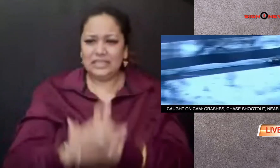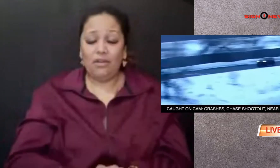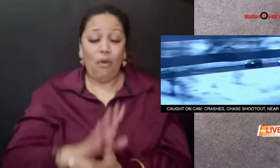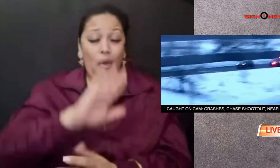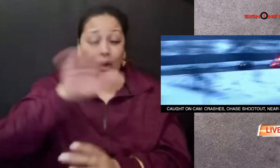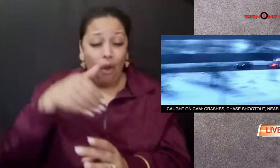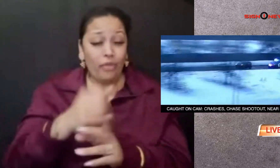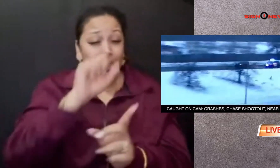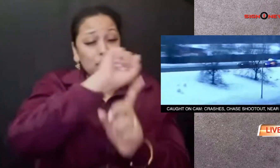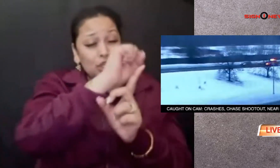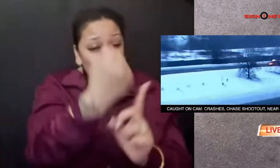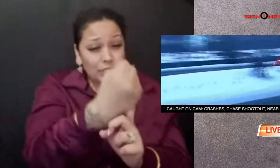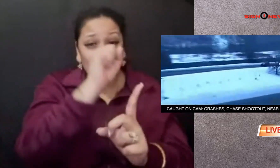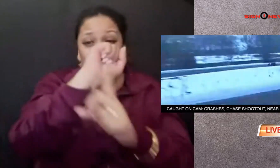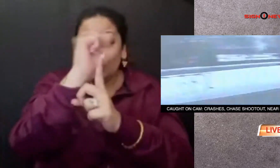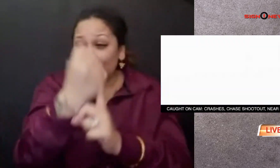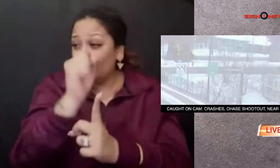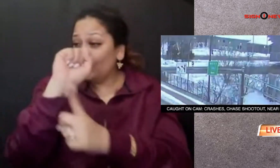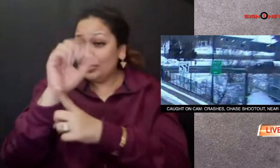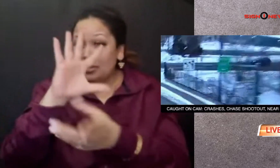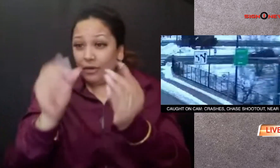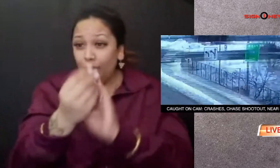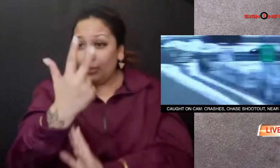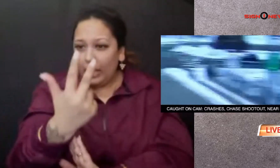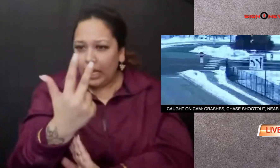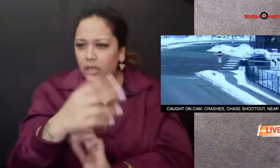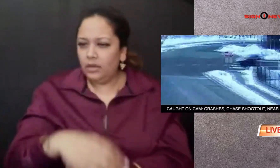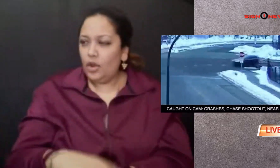Amazingly and all three incidents. No one was seriously hurt.